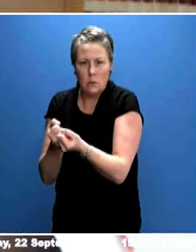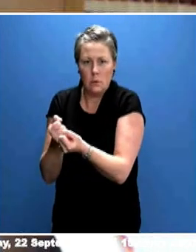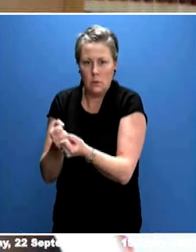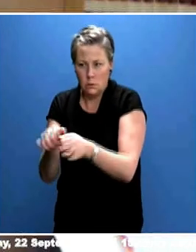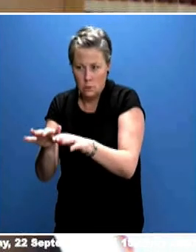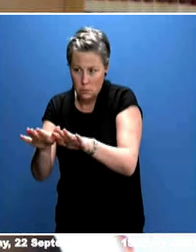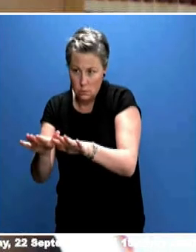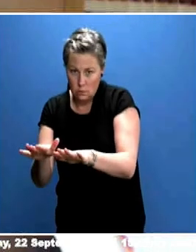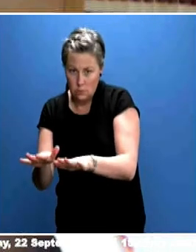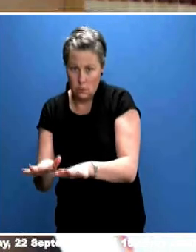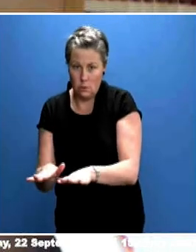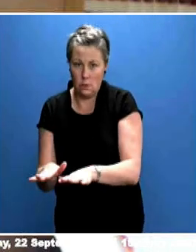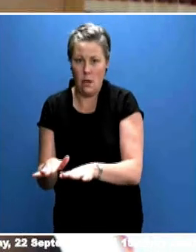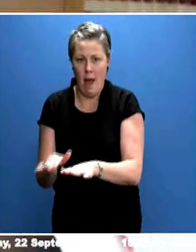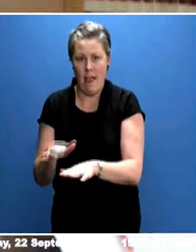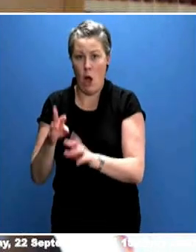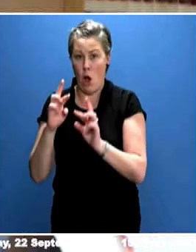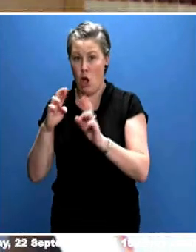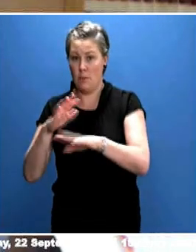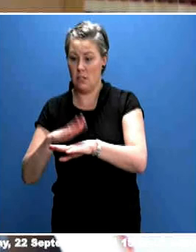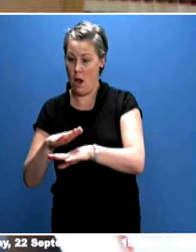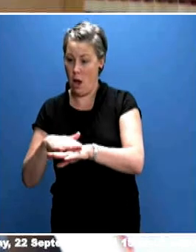over time, we hope that intensity can decrease.